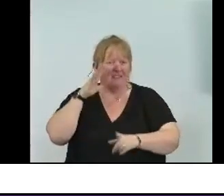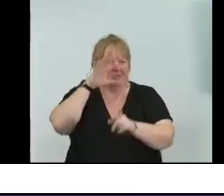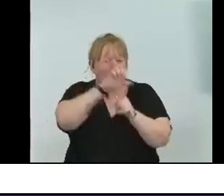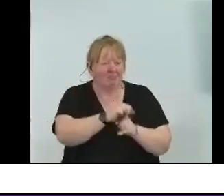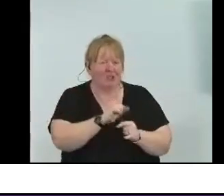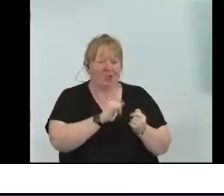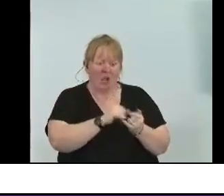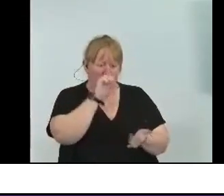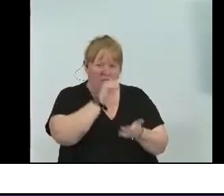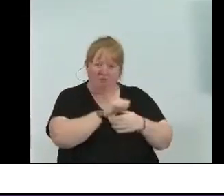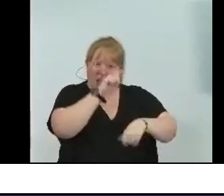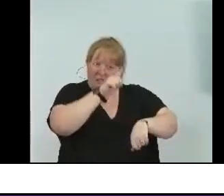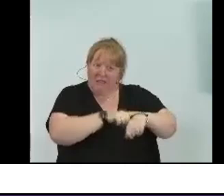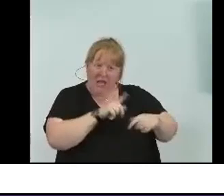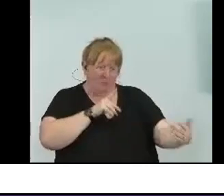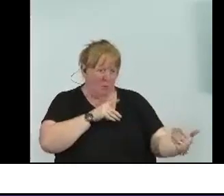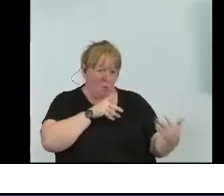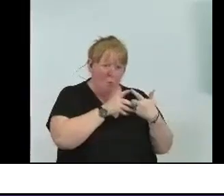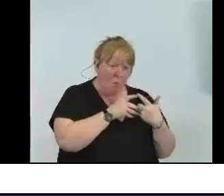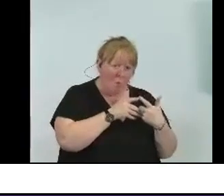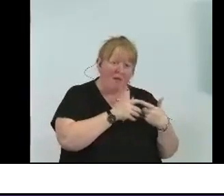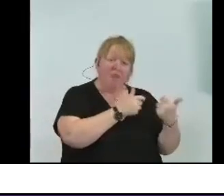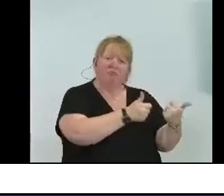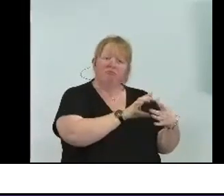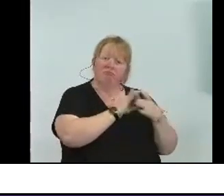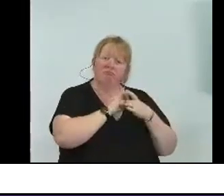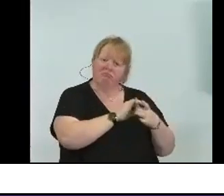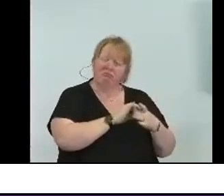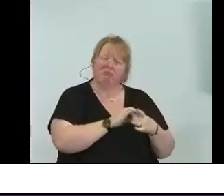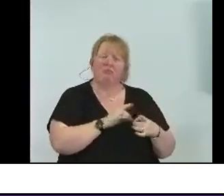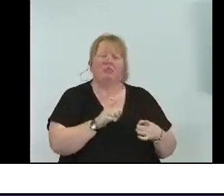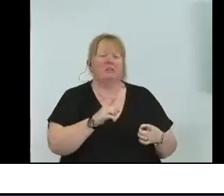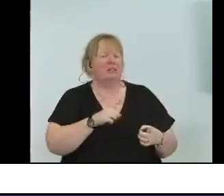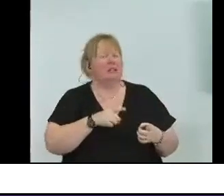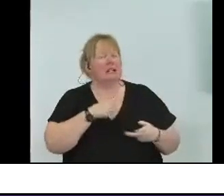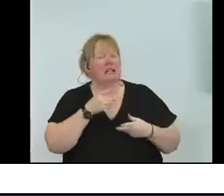Definitely for us. We, as I said, when I first started